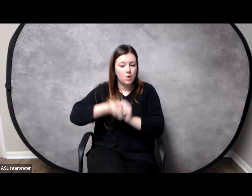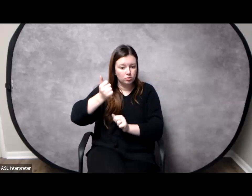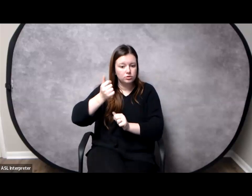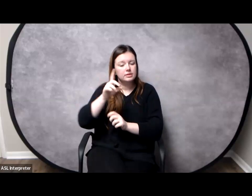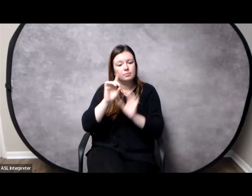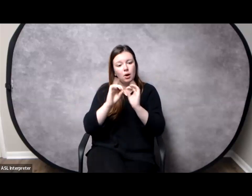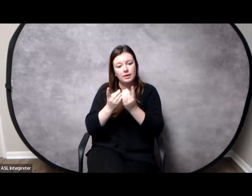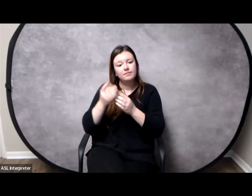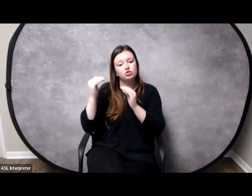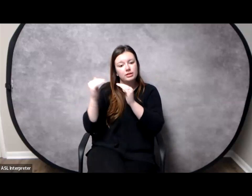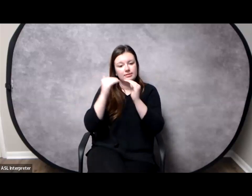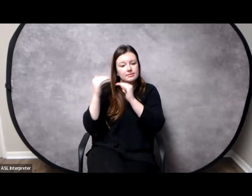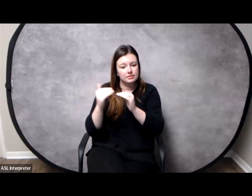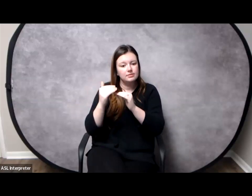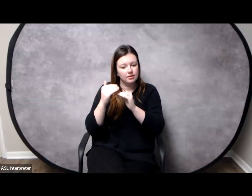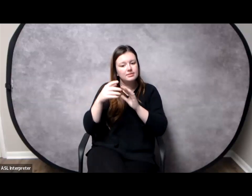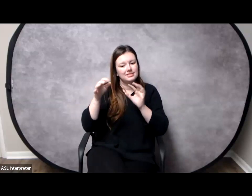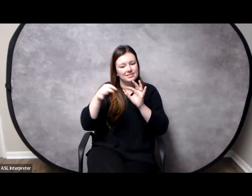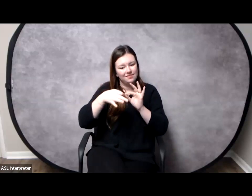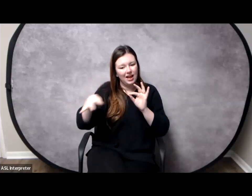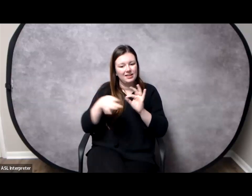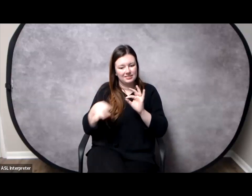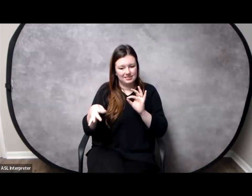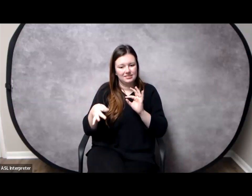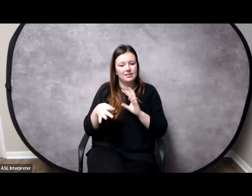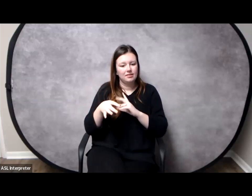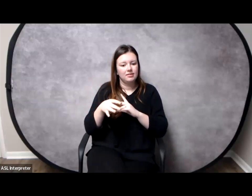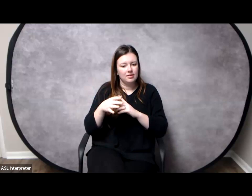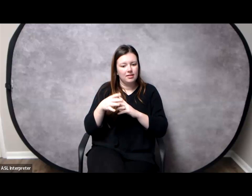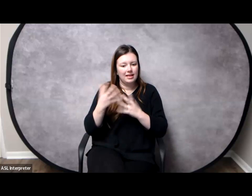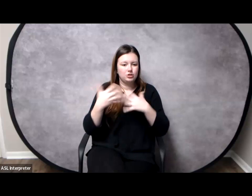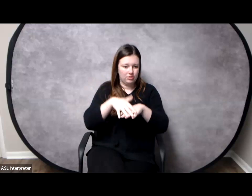And in this case, we're proposing that most integrated setting means a setting that provides